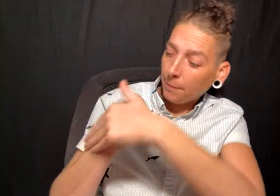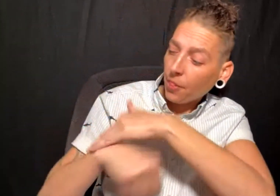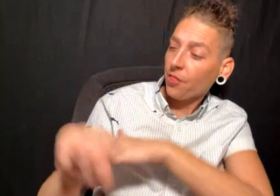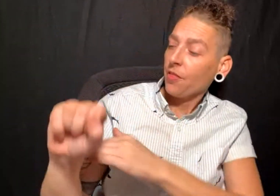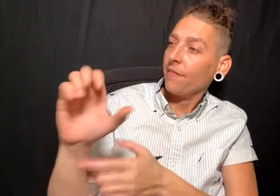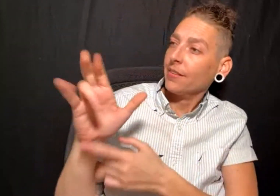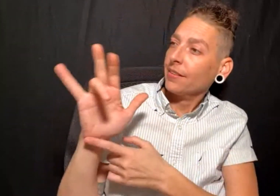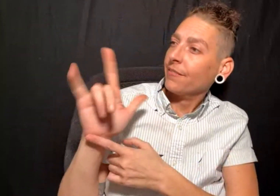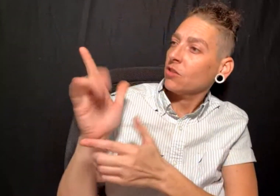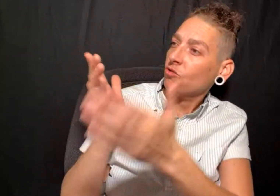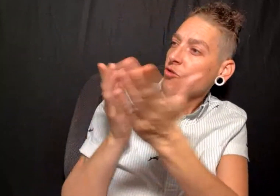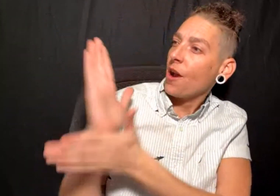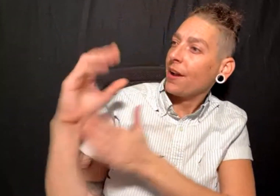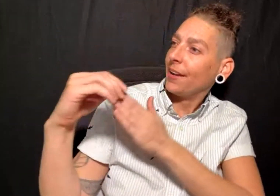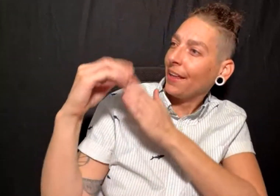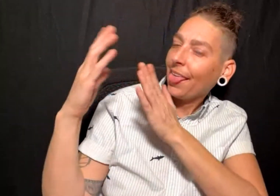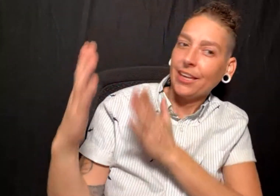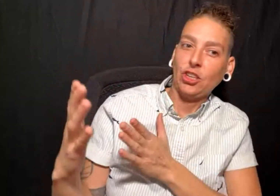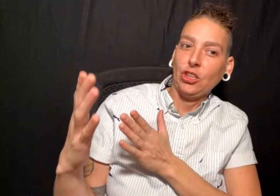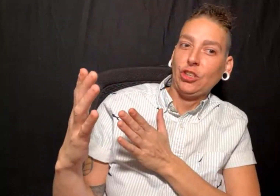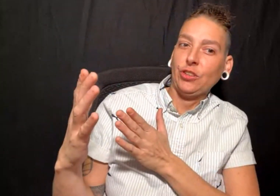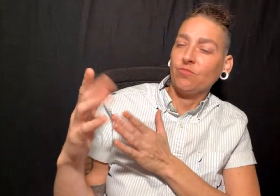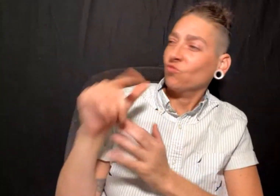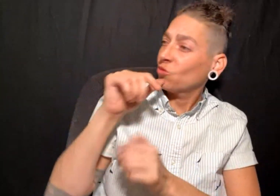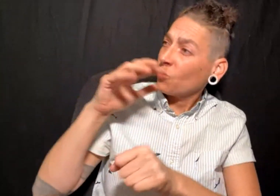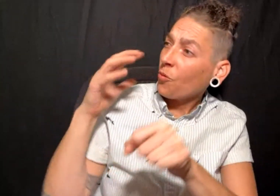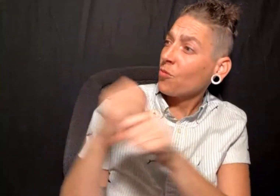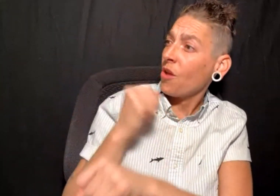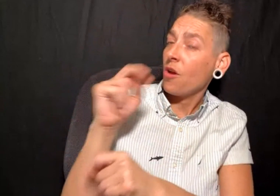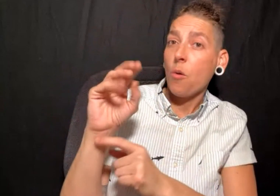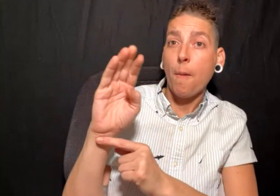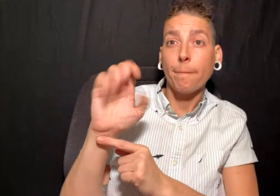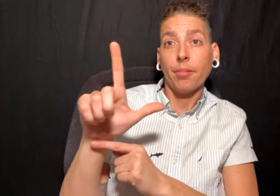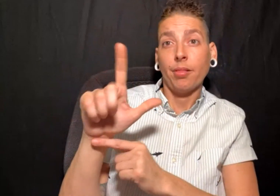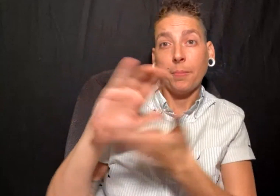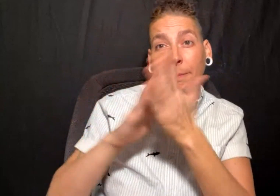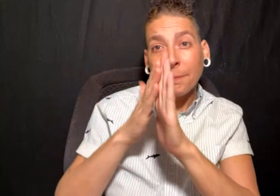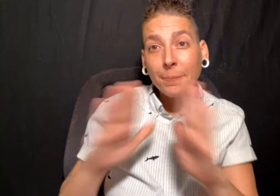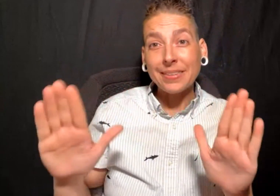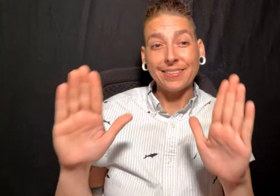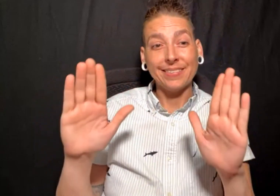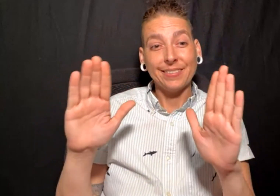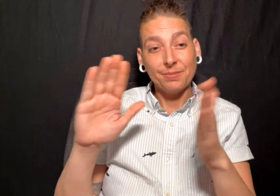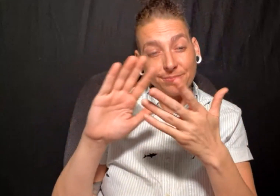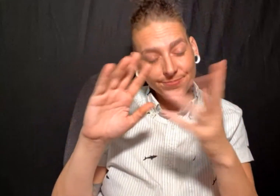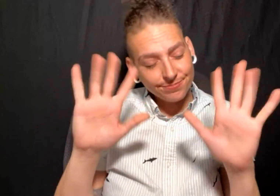the birth of the civil rights leader who won the Nobel Peace Prize in 1964